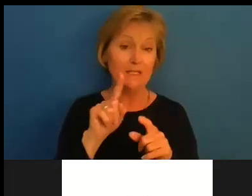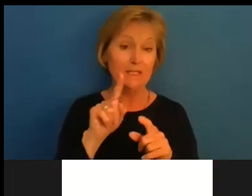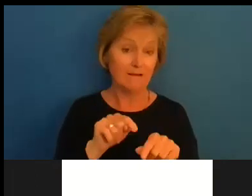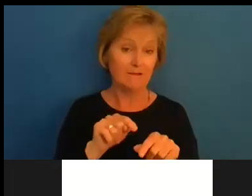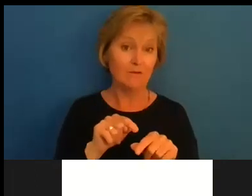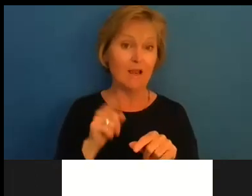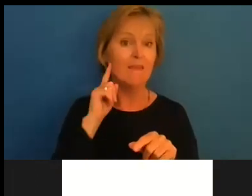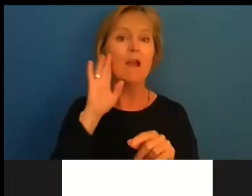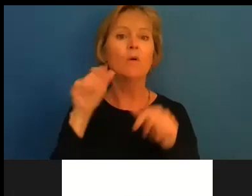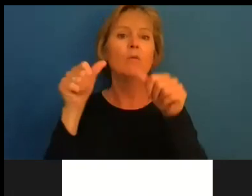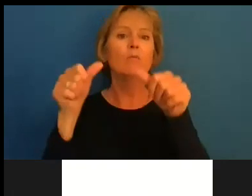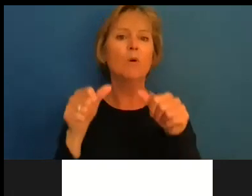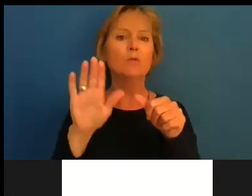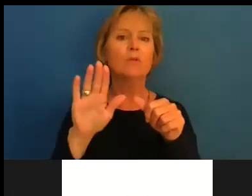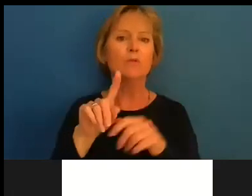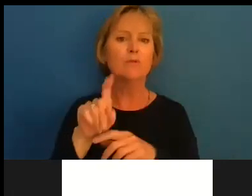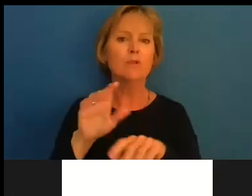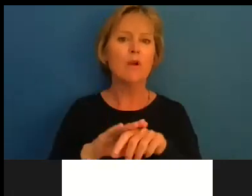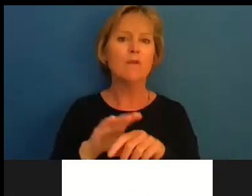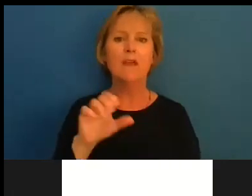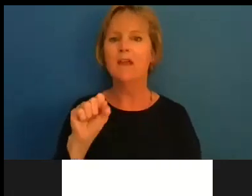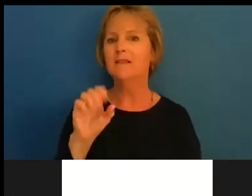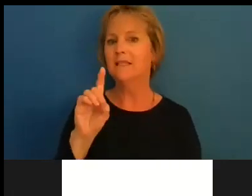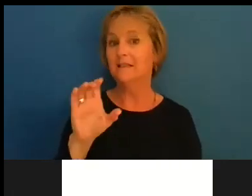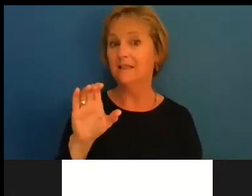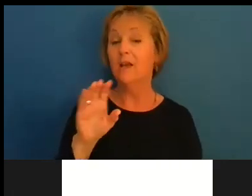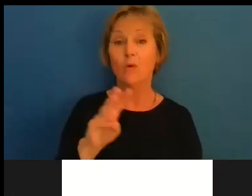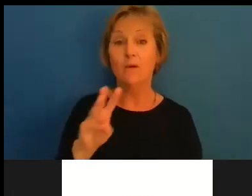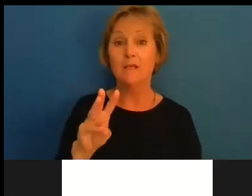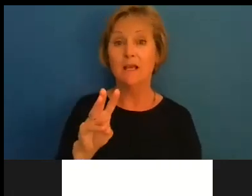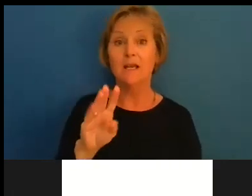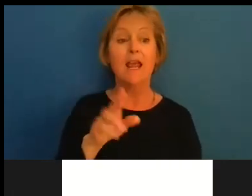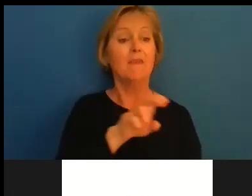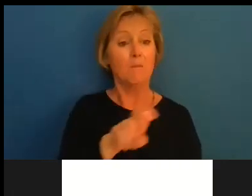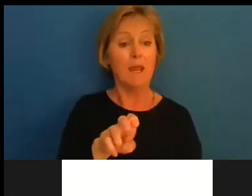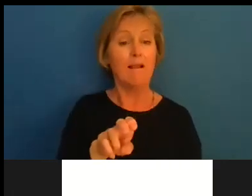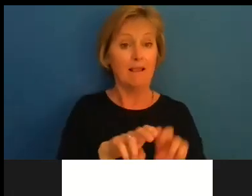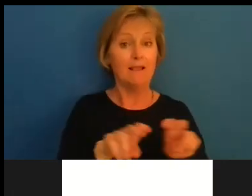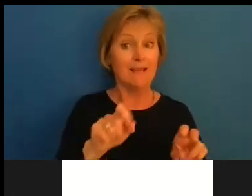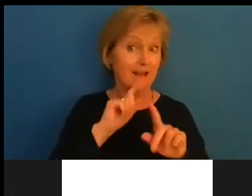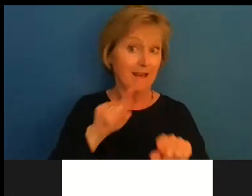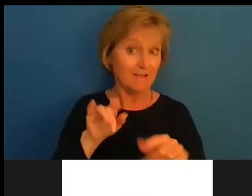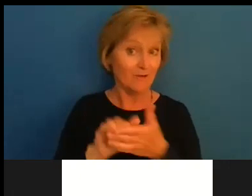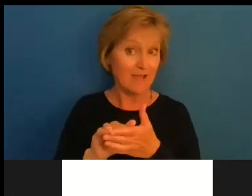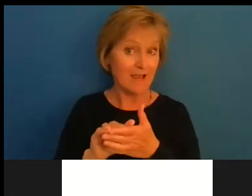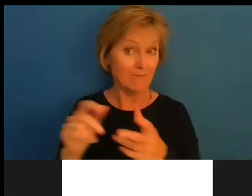I'll post those on the SDC website and invite the panelists to answer them there. I want to make sure everything got answered, but